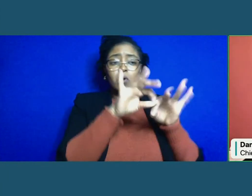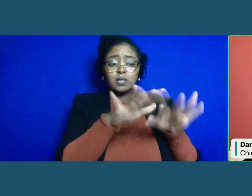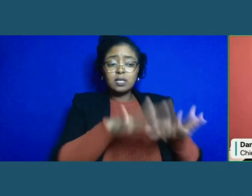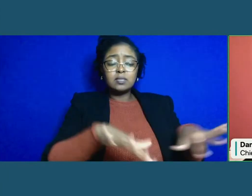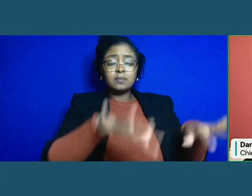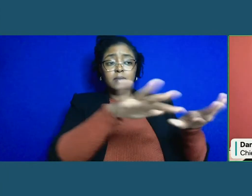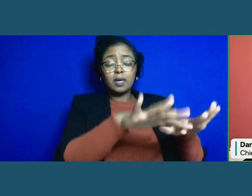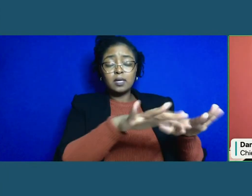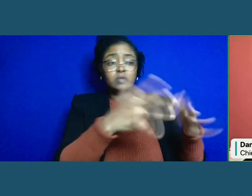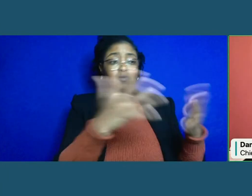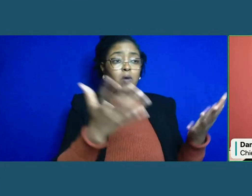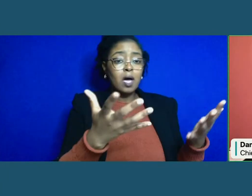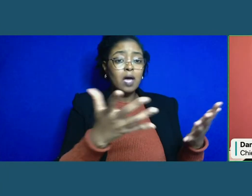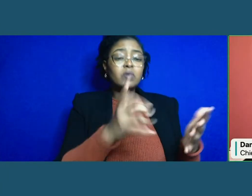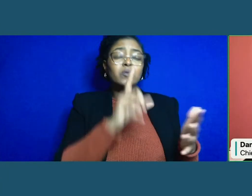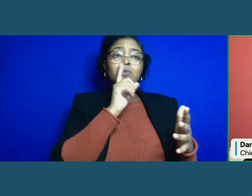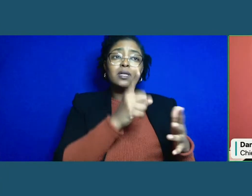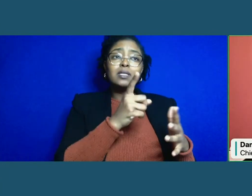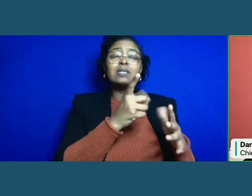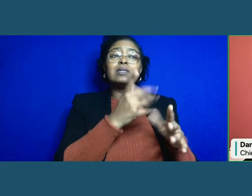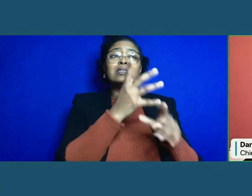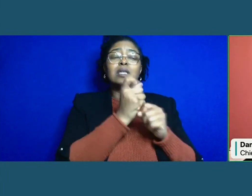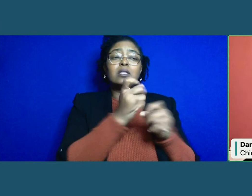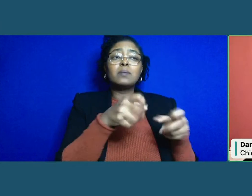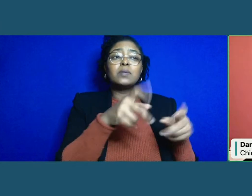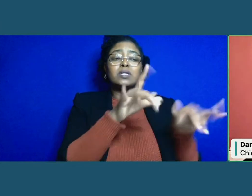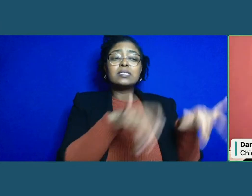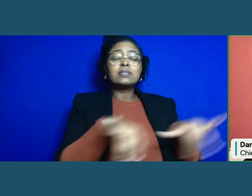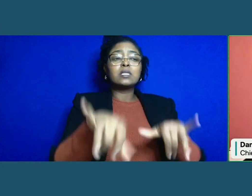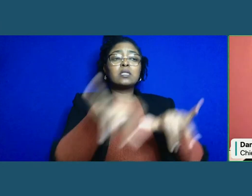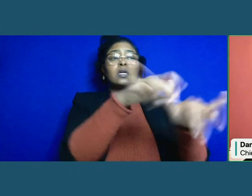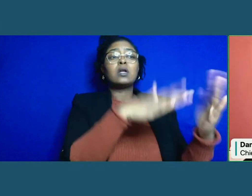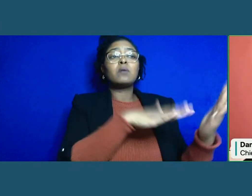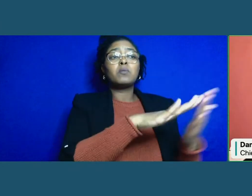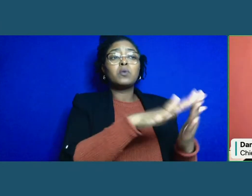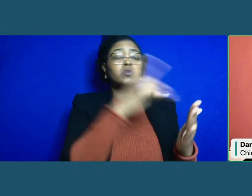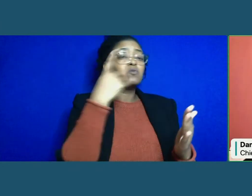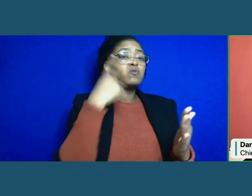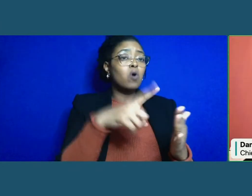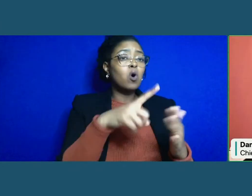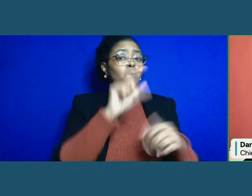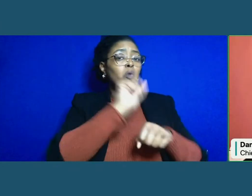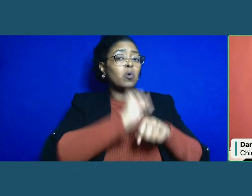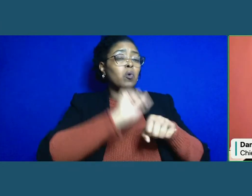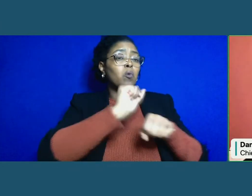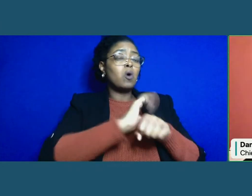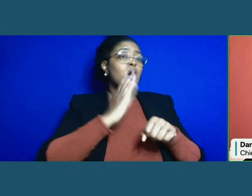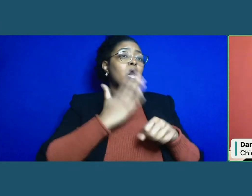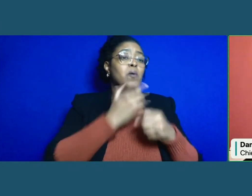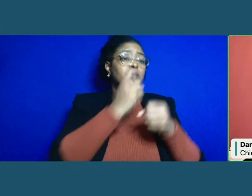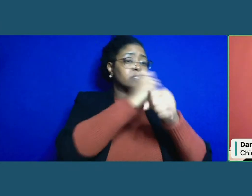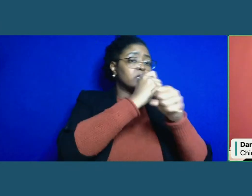terms of moving forward one critical spaces. We've taken the opportunity to really